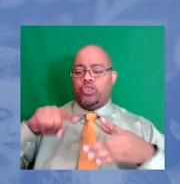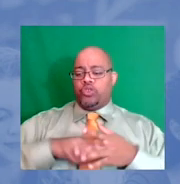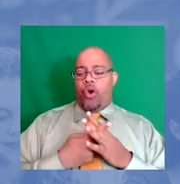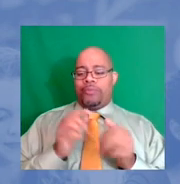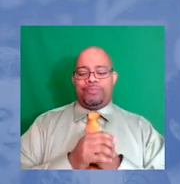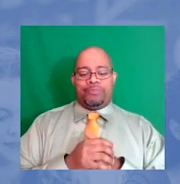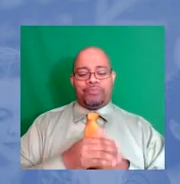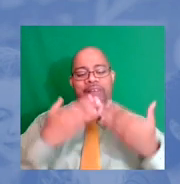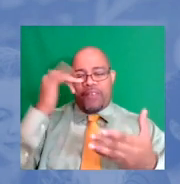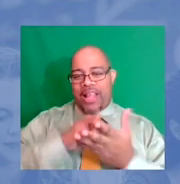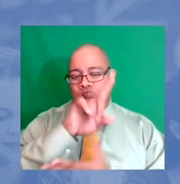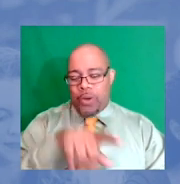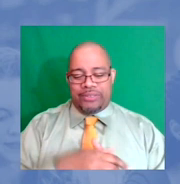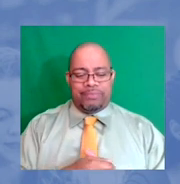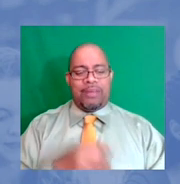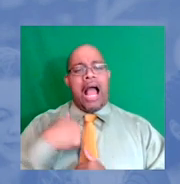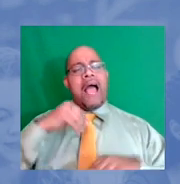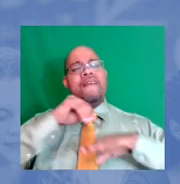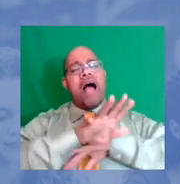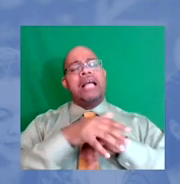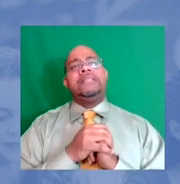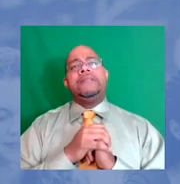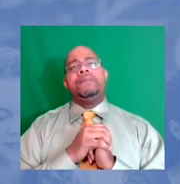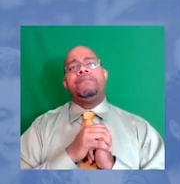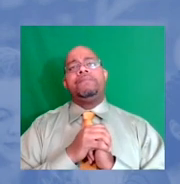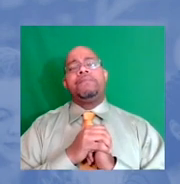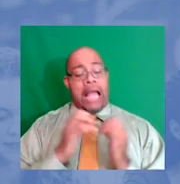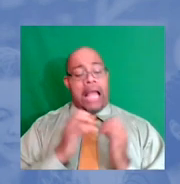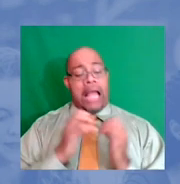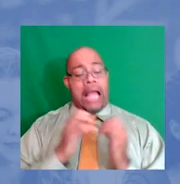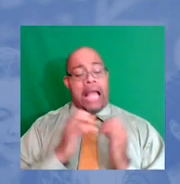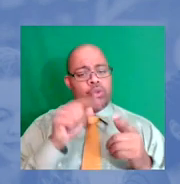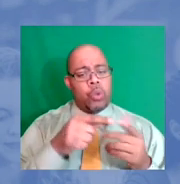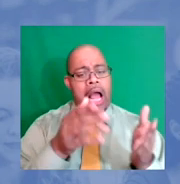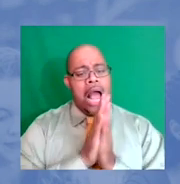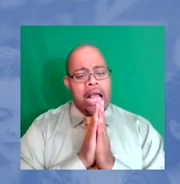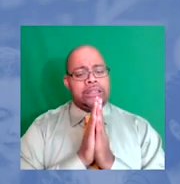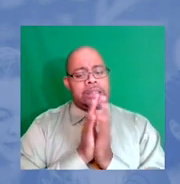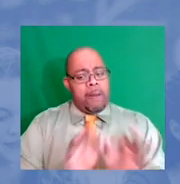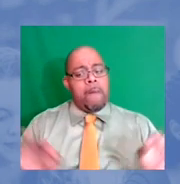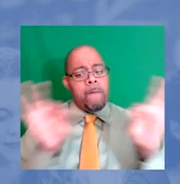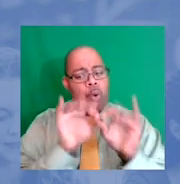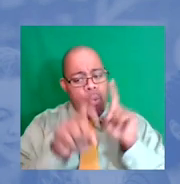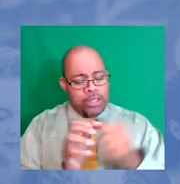I WOULD ADVISE EDUCATORS AND LEADERS TO ASK THE ALL IMPORTANT QUESTION: AM I DOING ALL